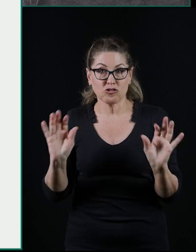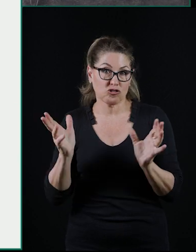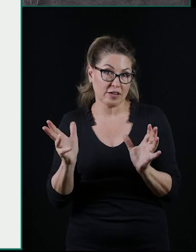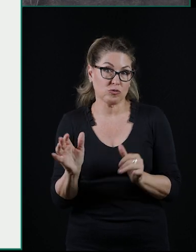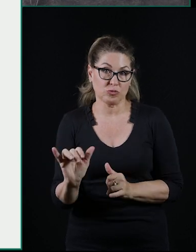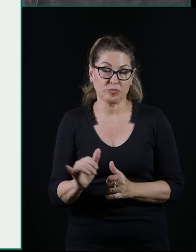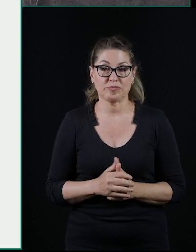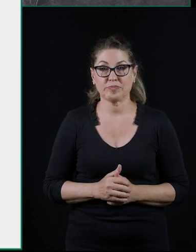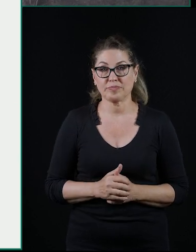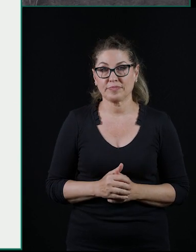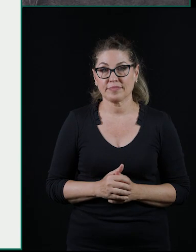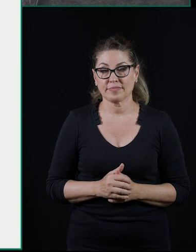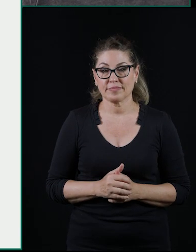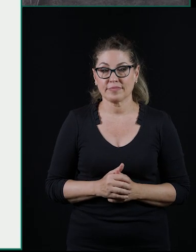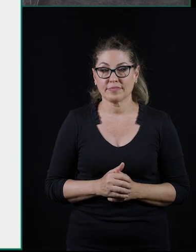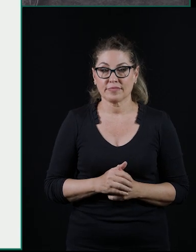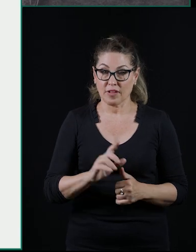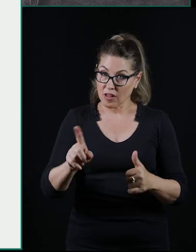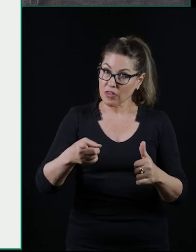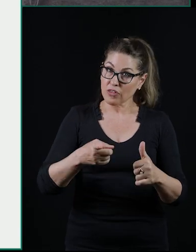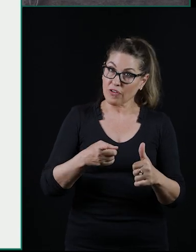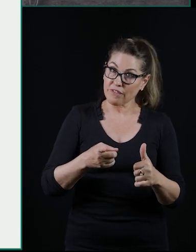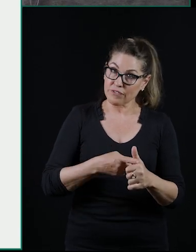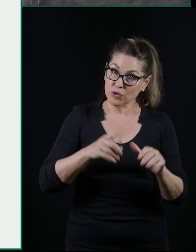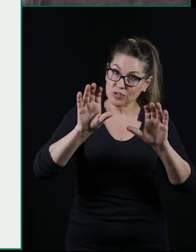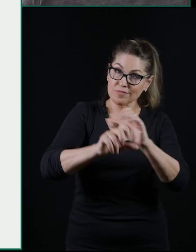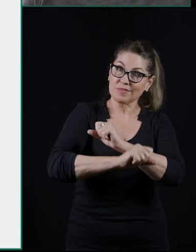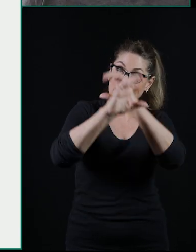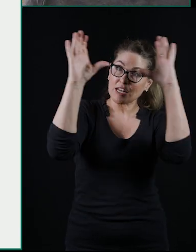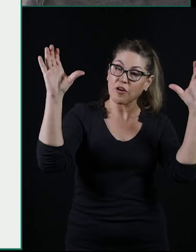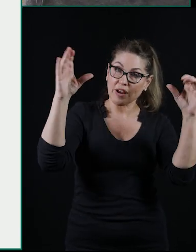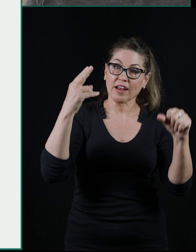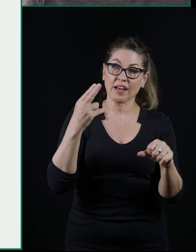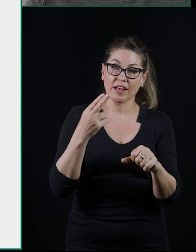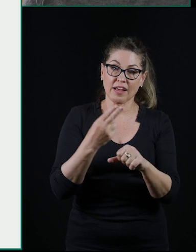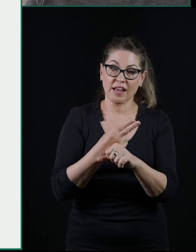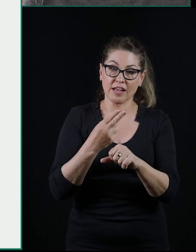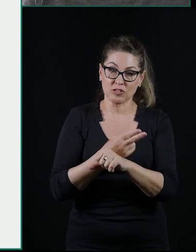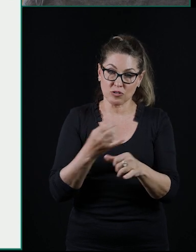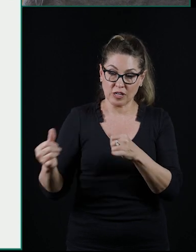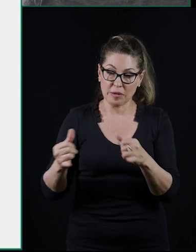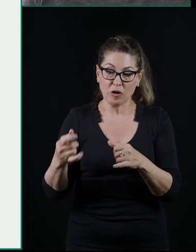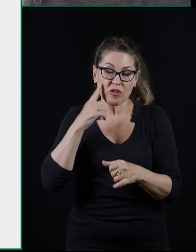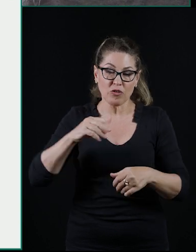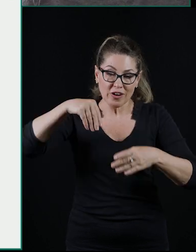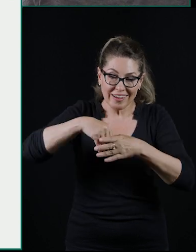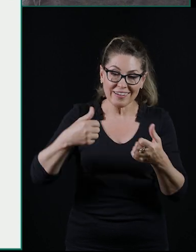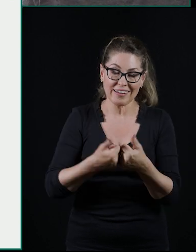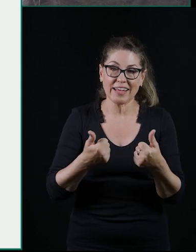So now the first scenario is using Party for in-game multiplayer networking.